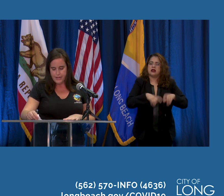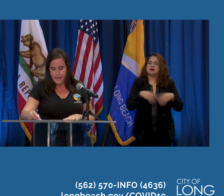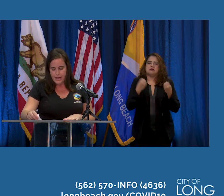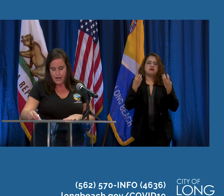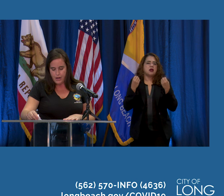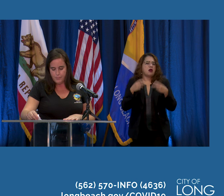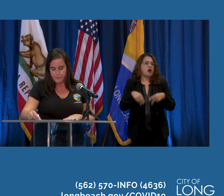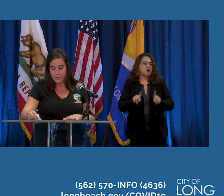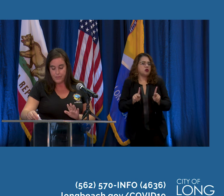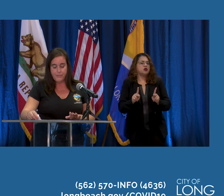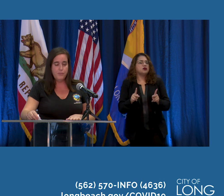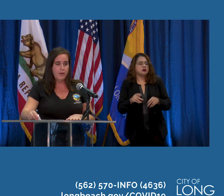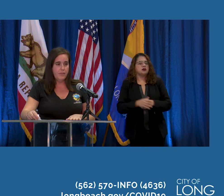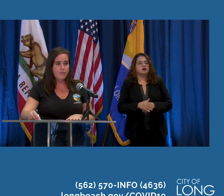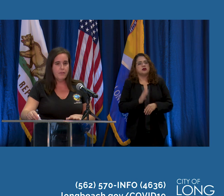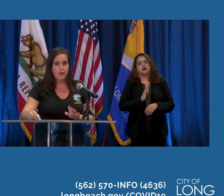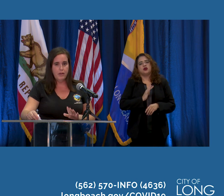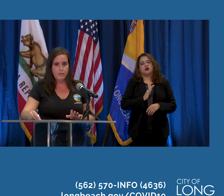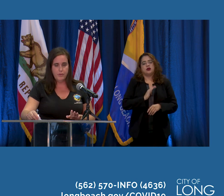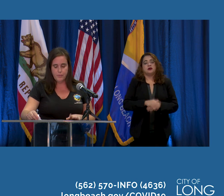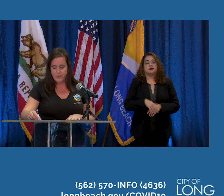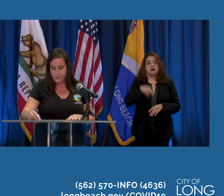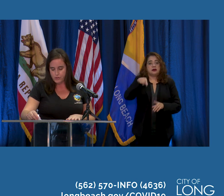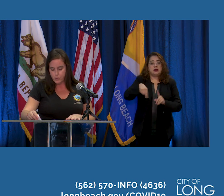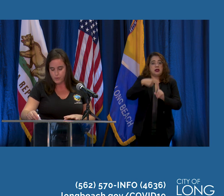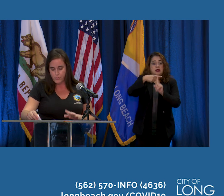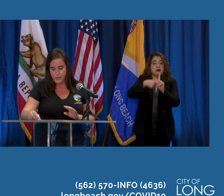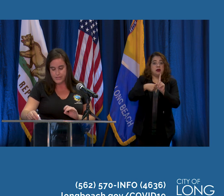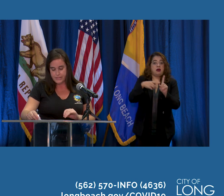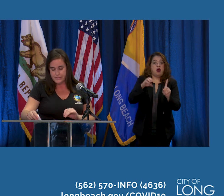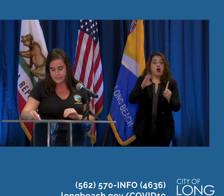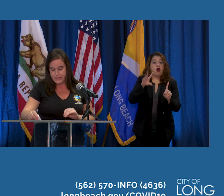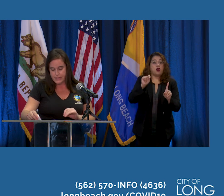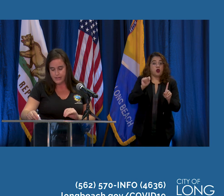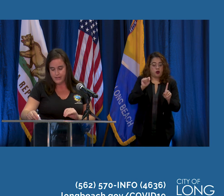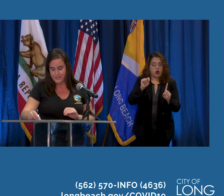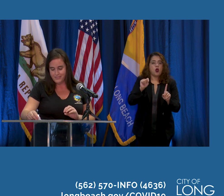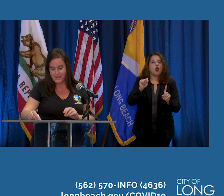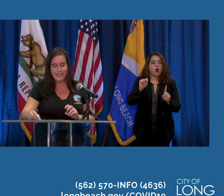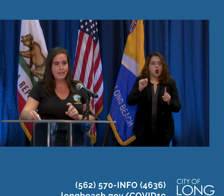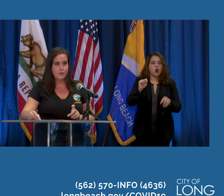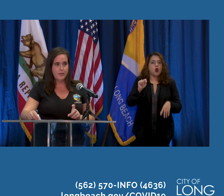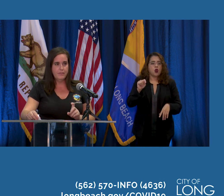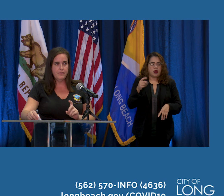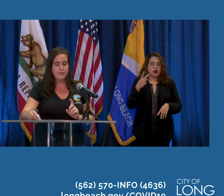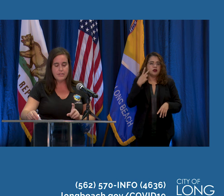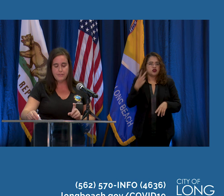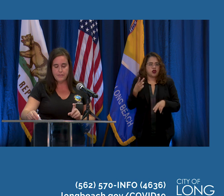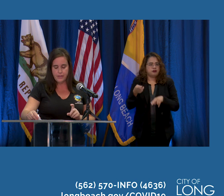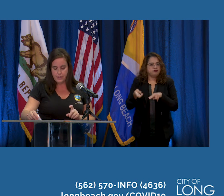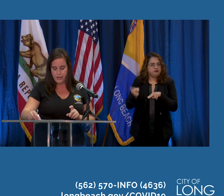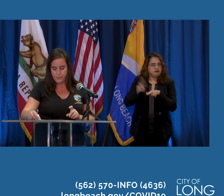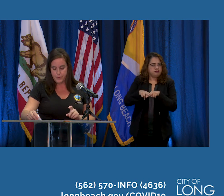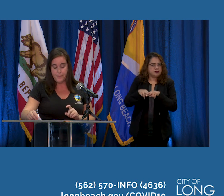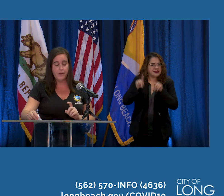This month, during the month of October, we did see a slight increase in testing compared